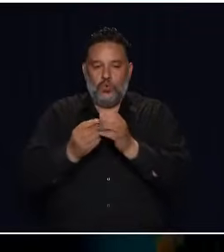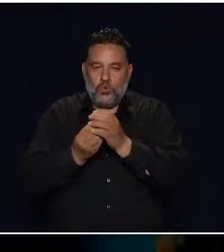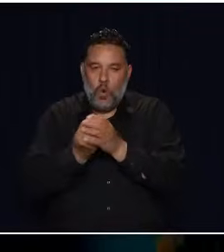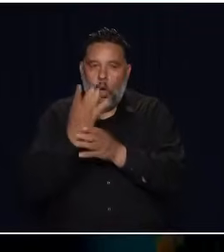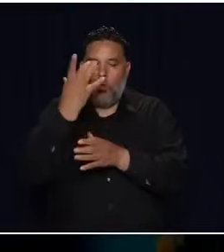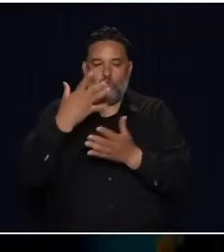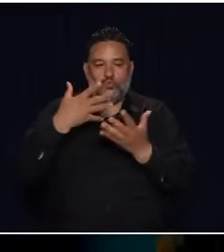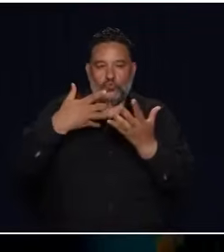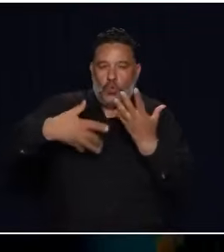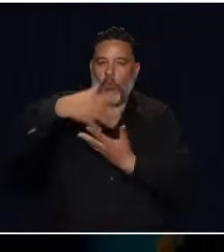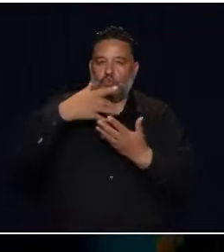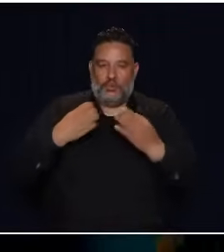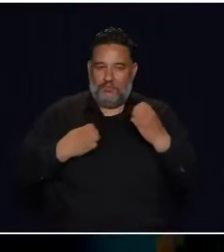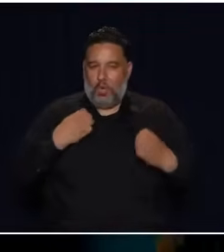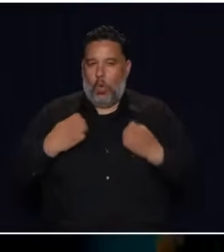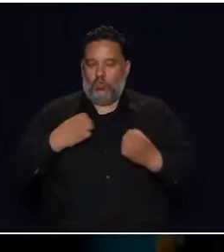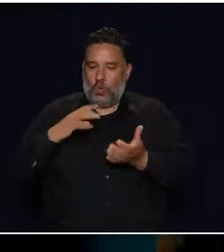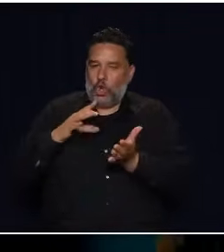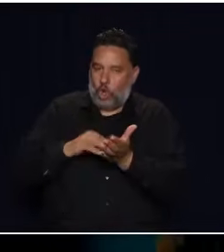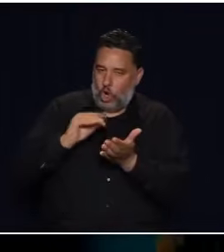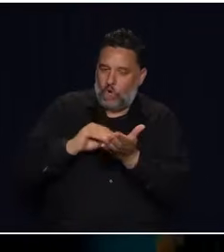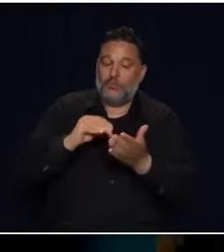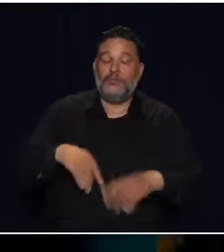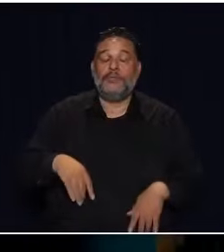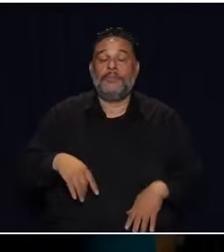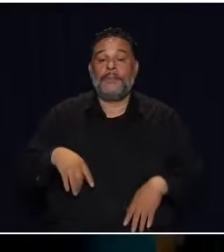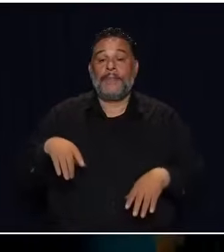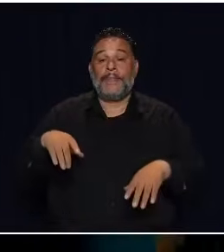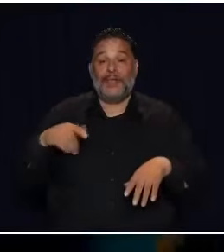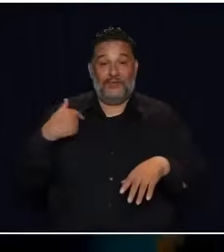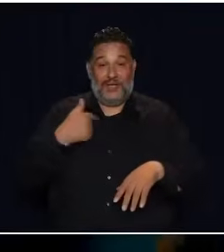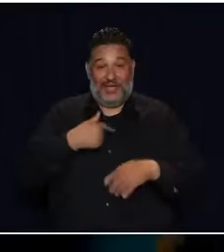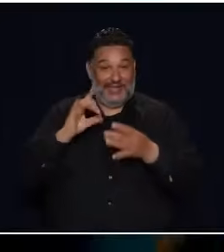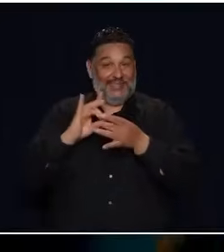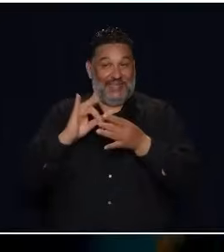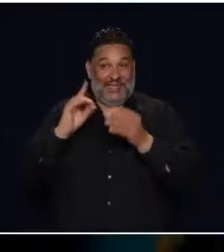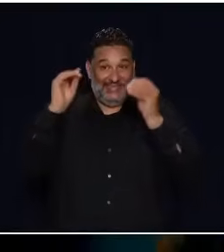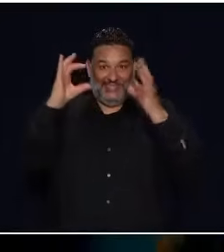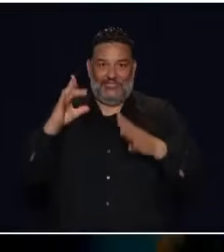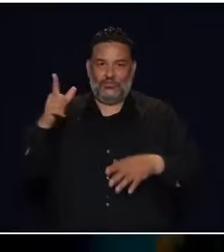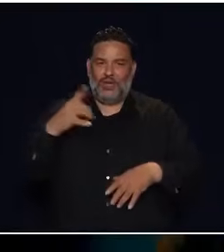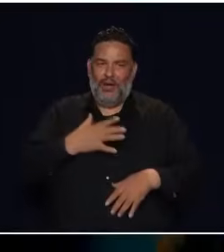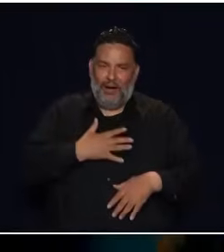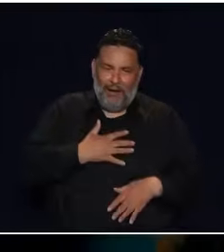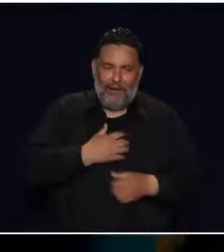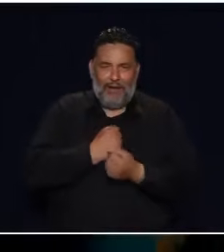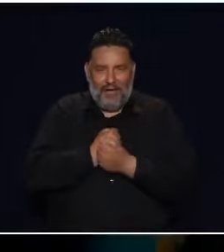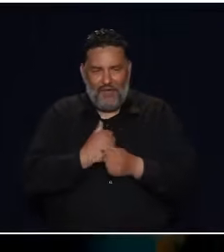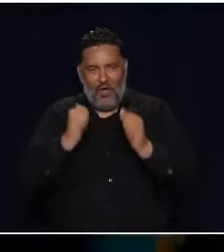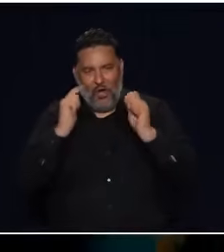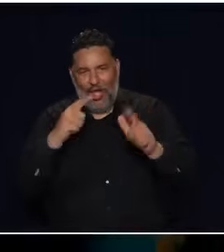THAT WE CONTINUE TO GROW OUR